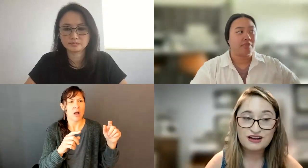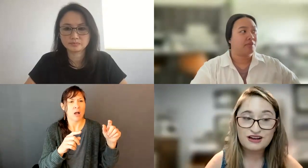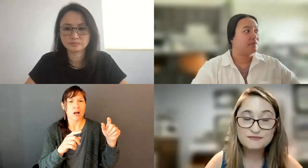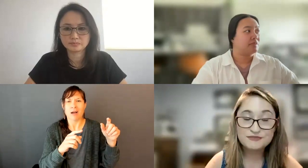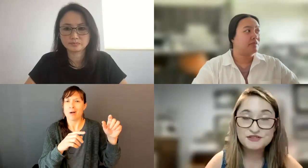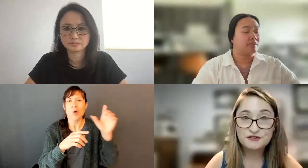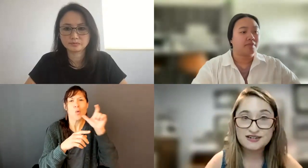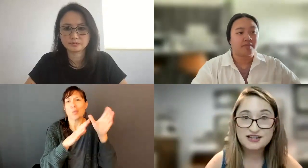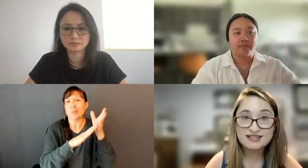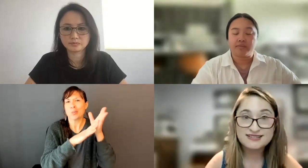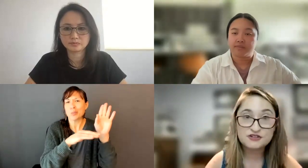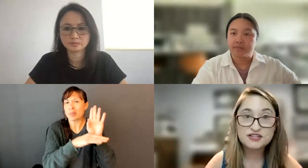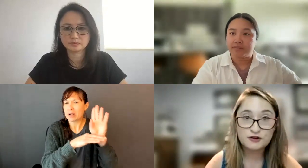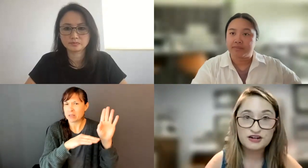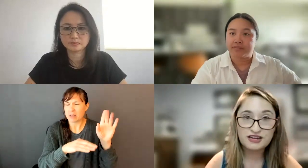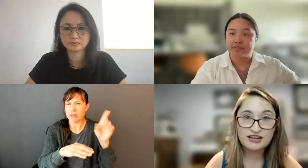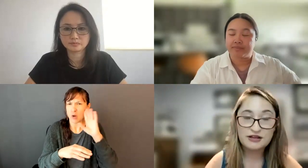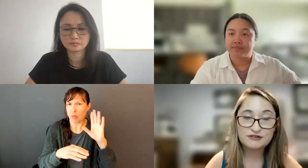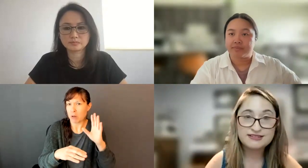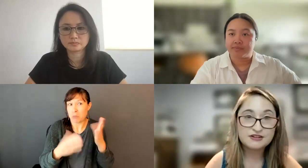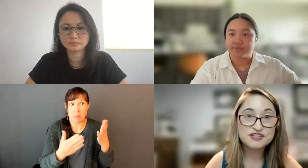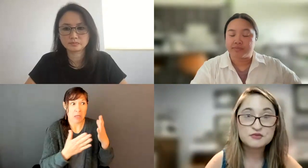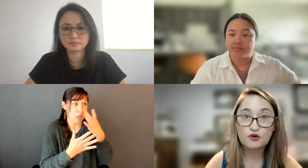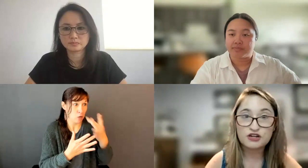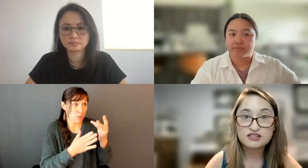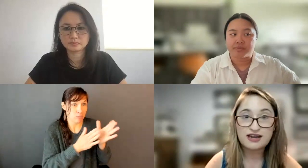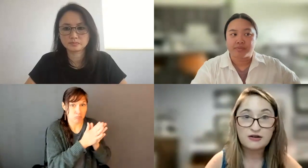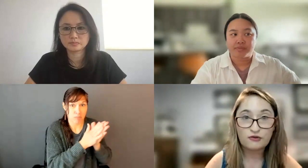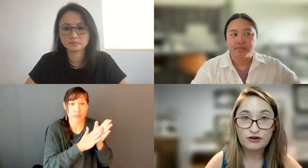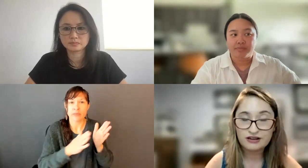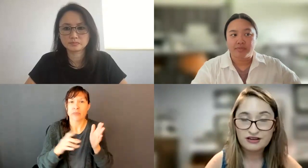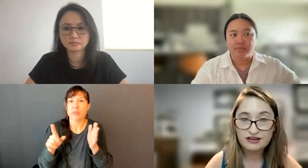Sure. So the organization is Synergies Work and you can go to synergieswork.org.